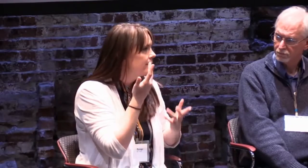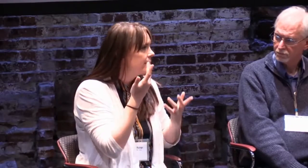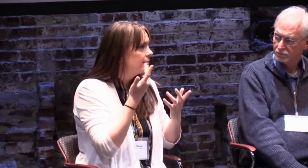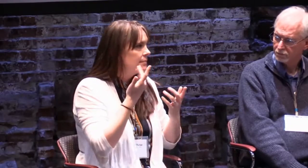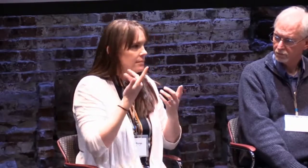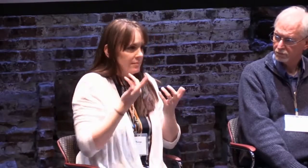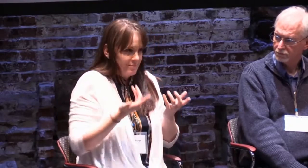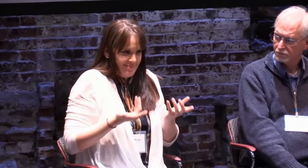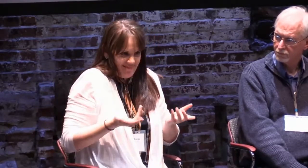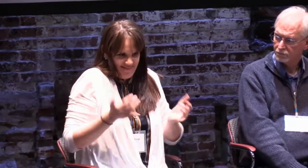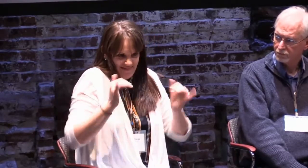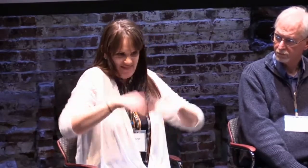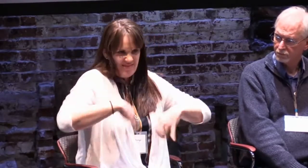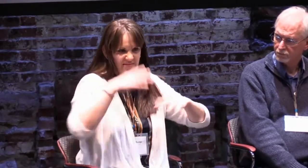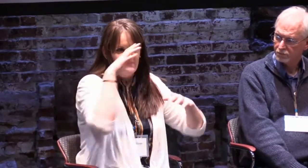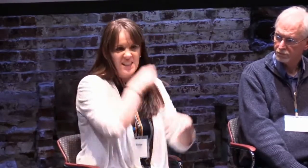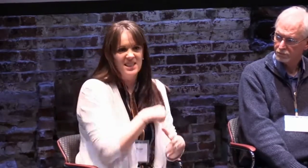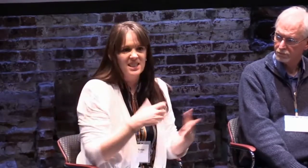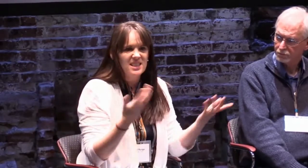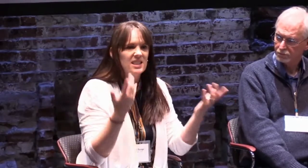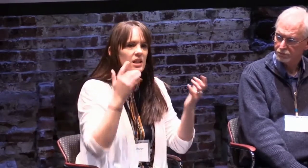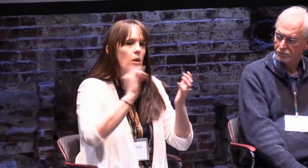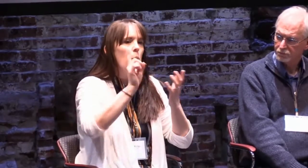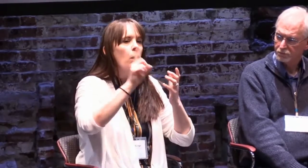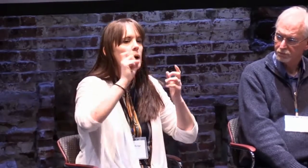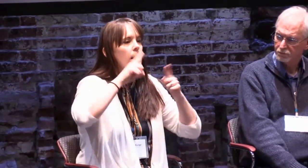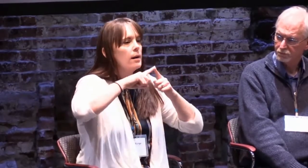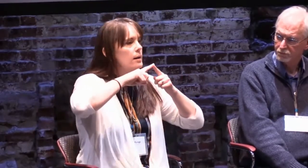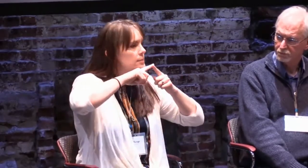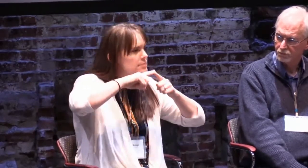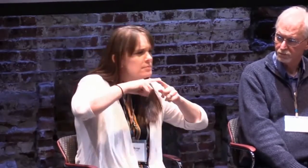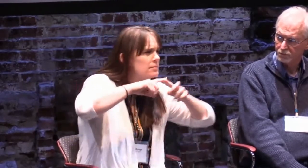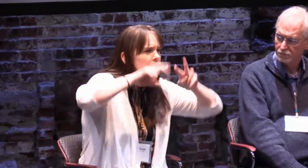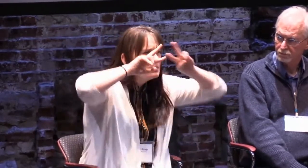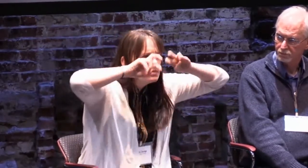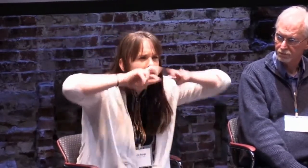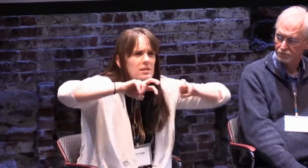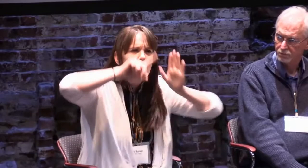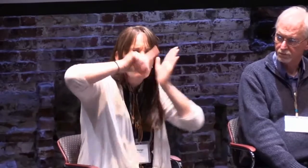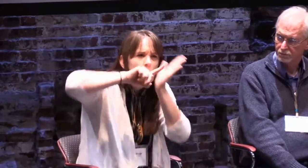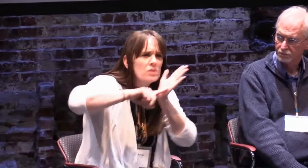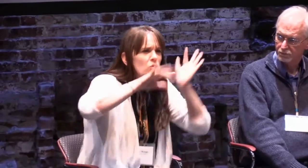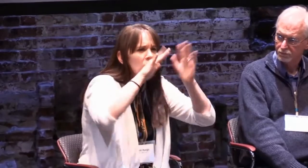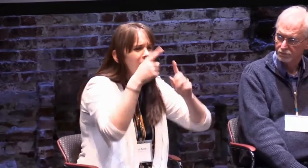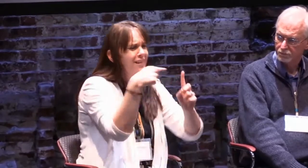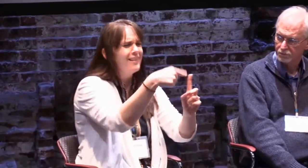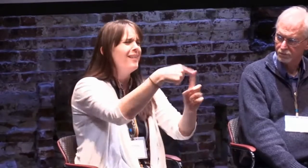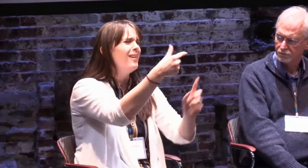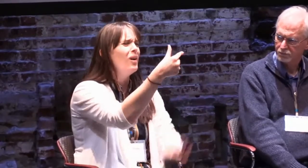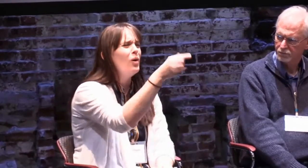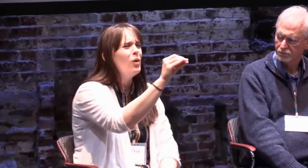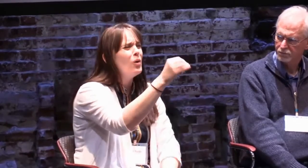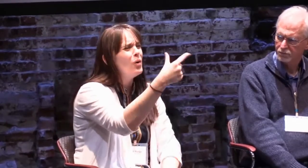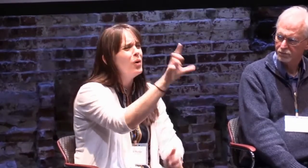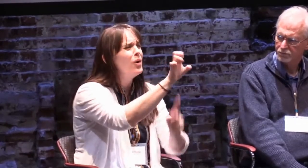but how do we know about them? Some of us just don't know. So marketing's a big thing that needs to improve in order to fill the gaps.